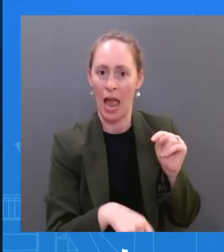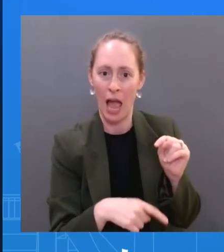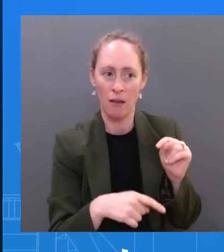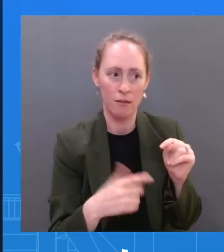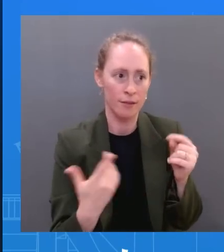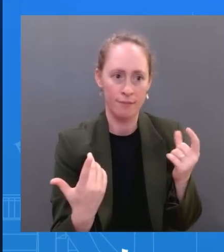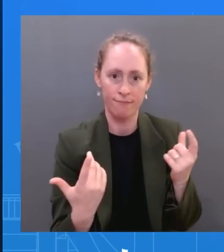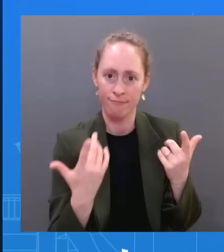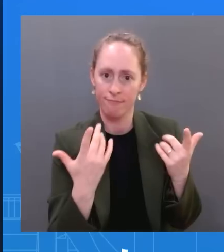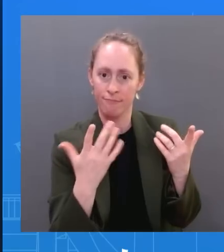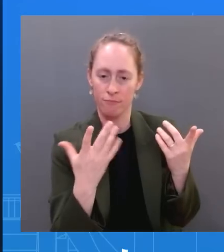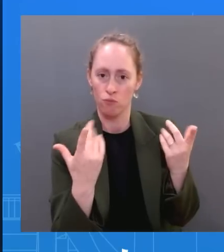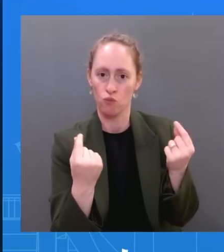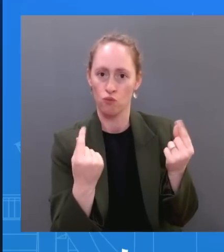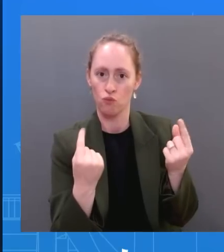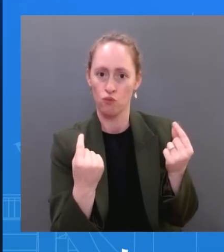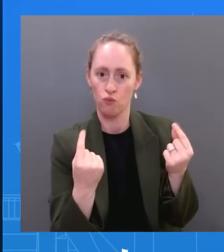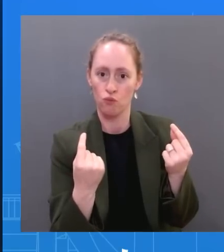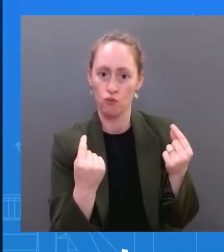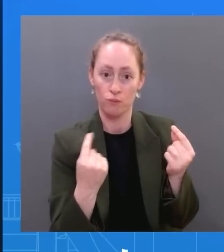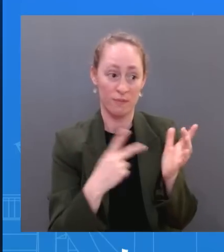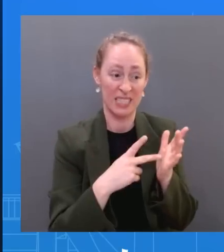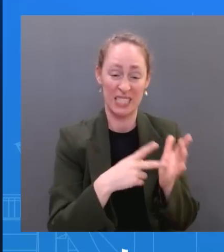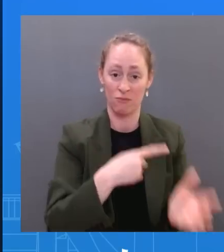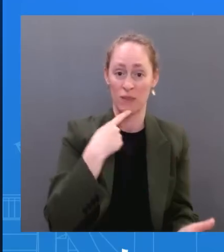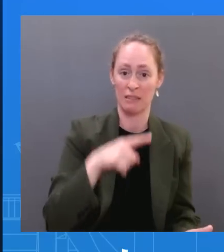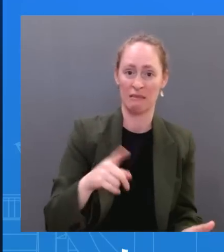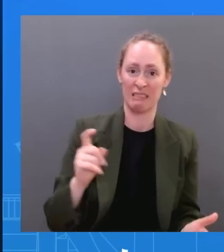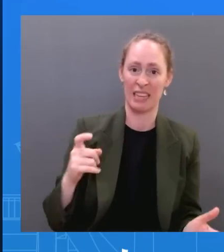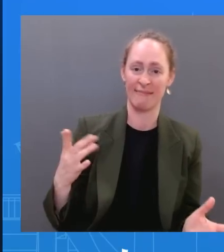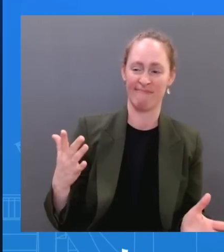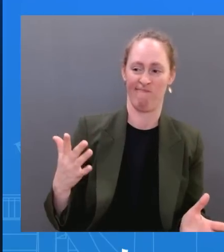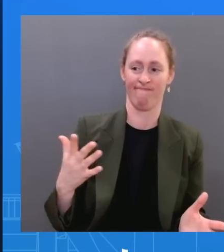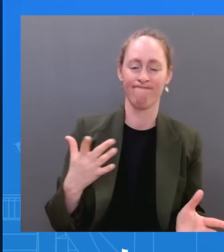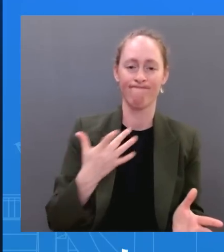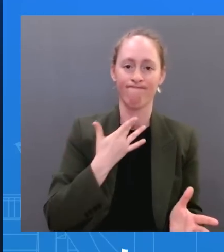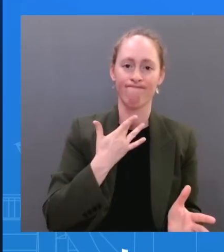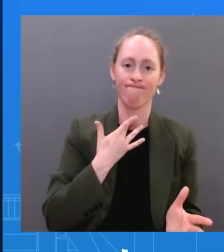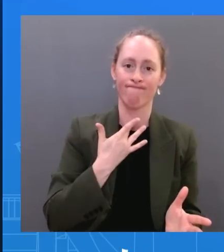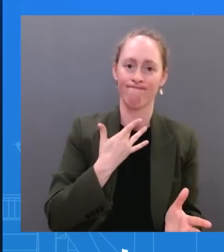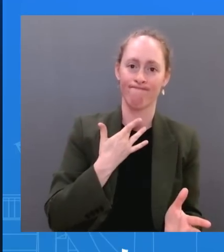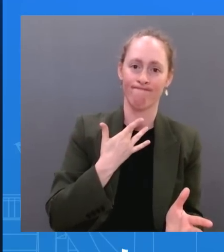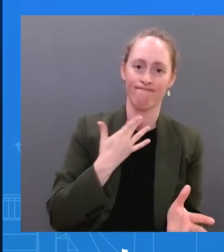that's actually the success of economic pressure, because it is driving down revenues for Moscow.